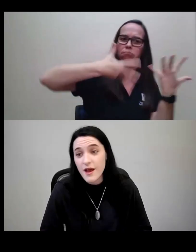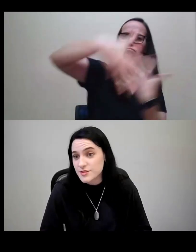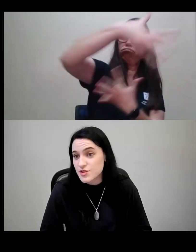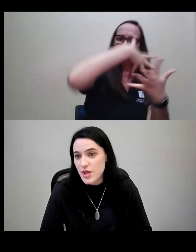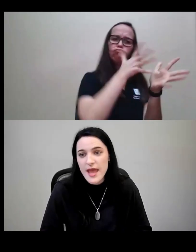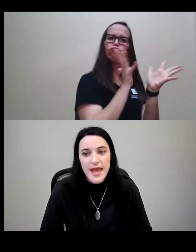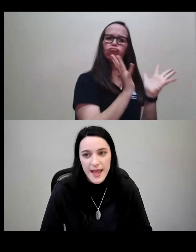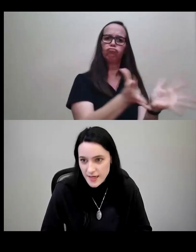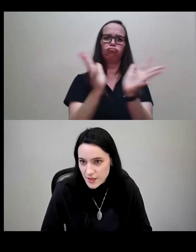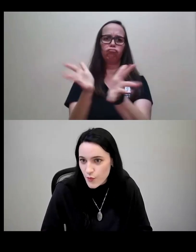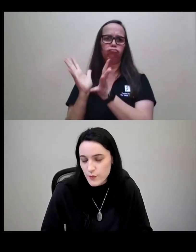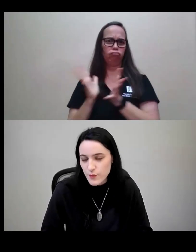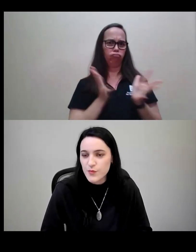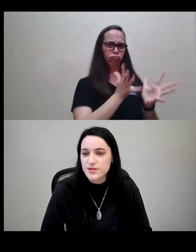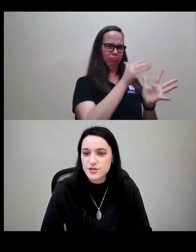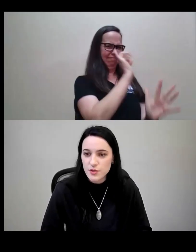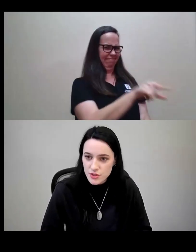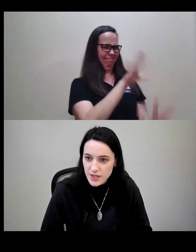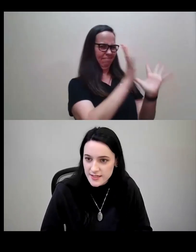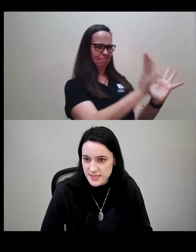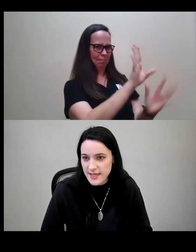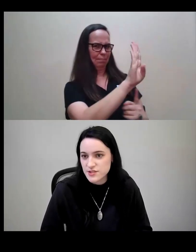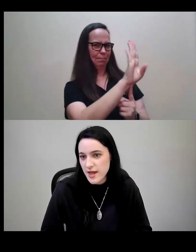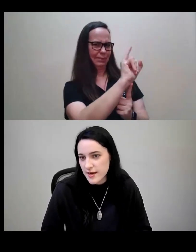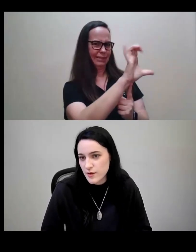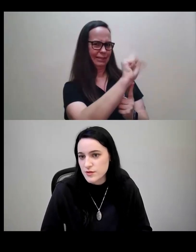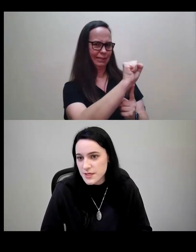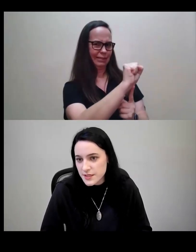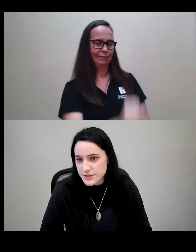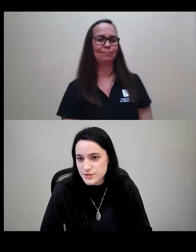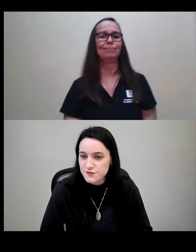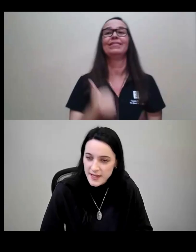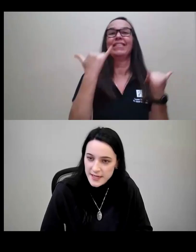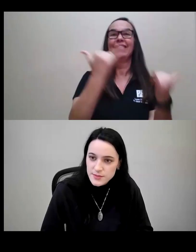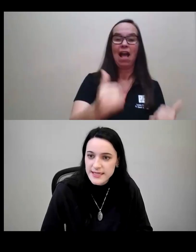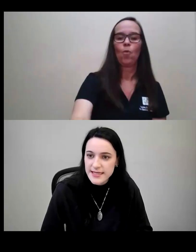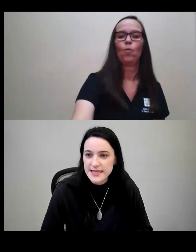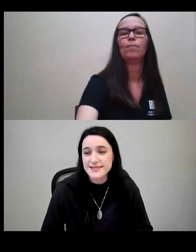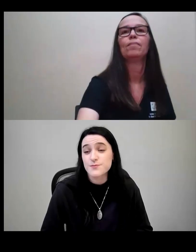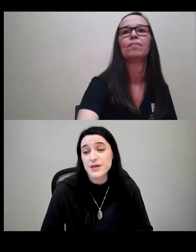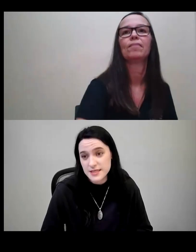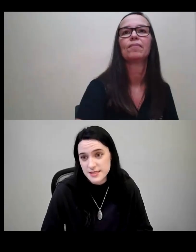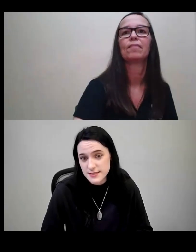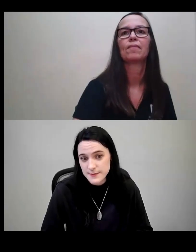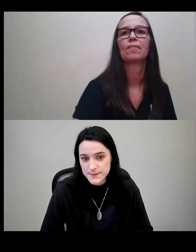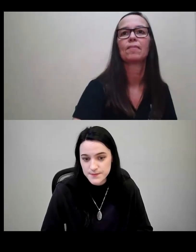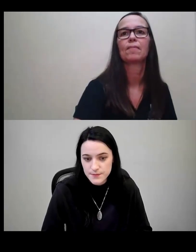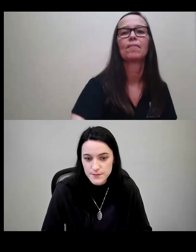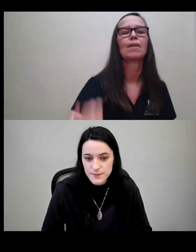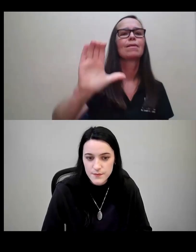during lunch, anywhere where we are socializing and chatting with peers or family. That is good.